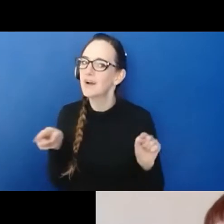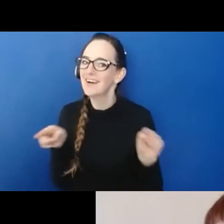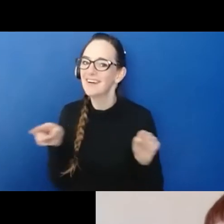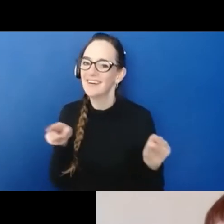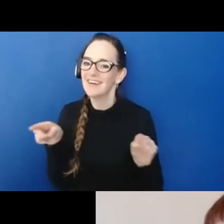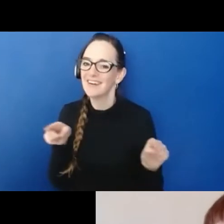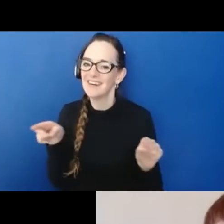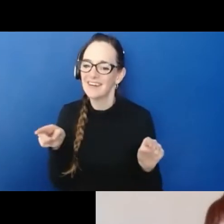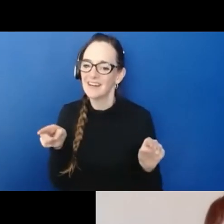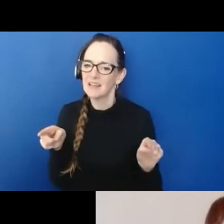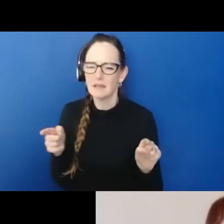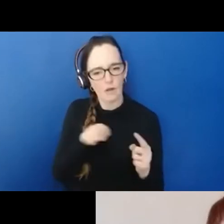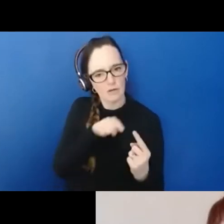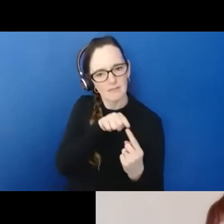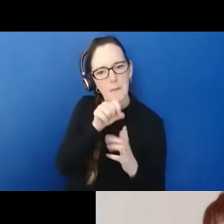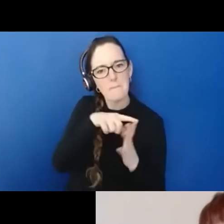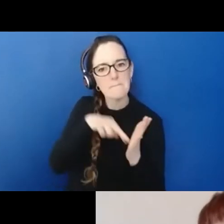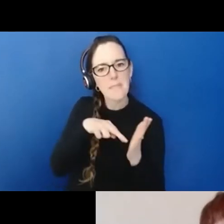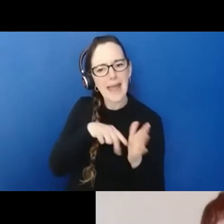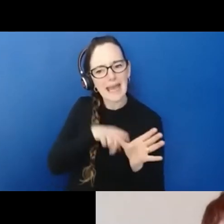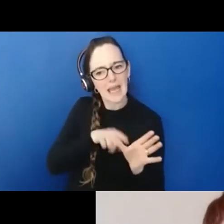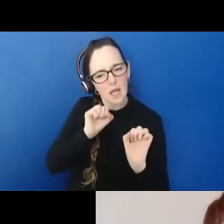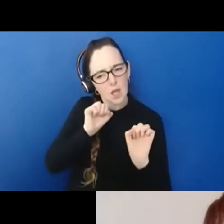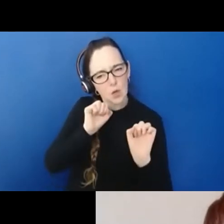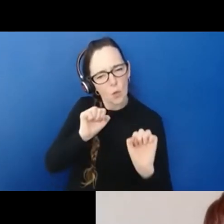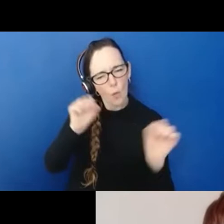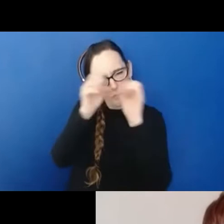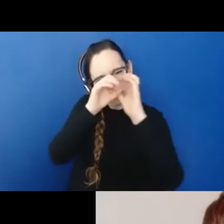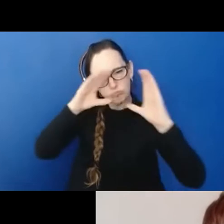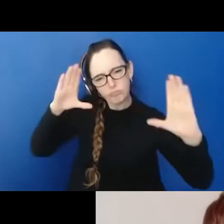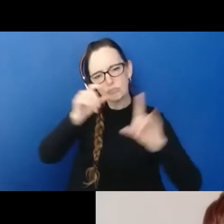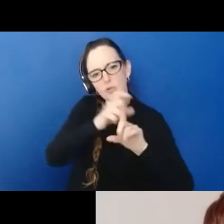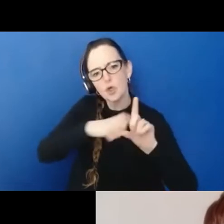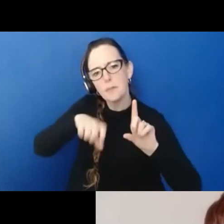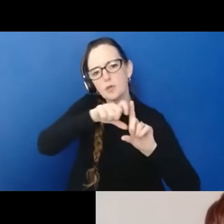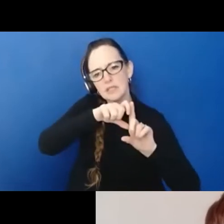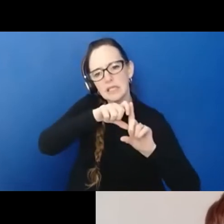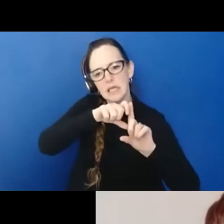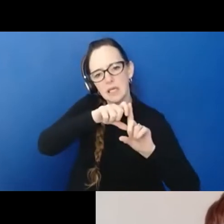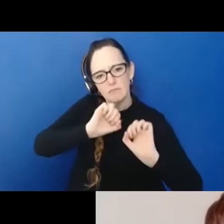So, Penny, how do you conceive of community in the context of the work that you've